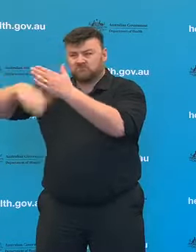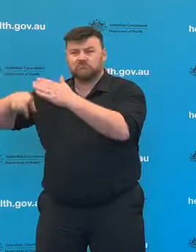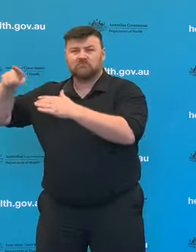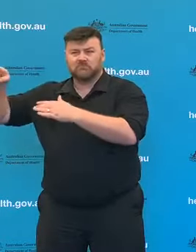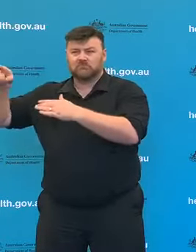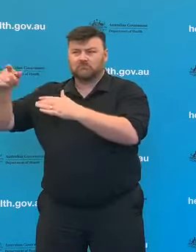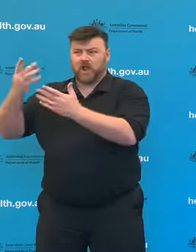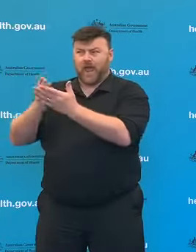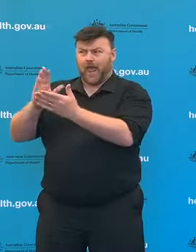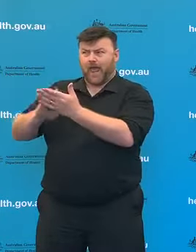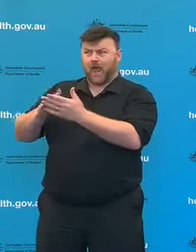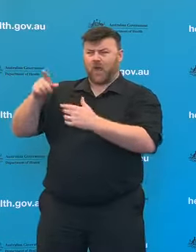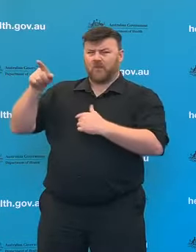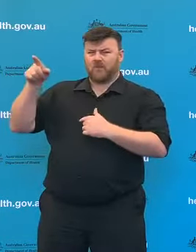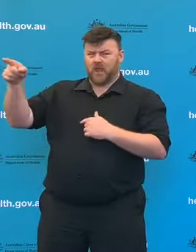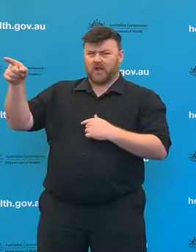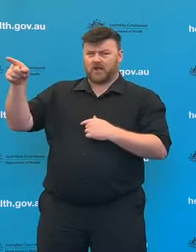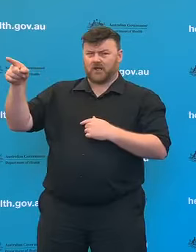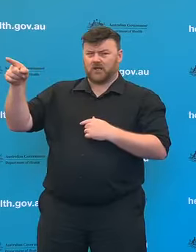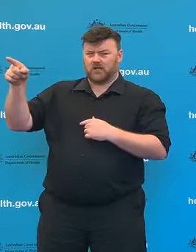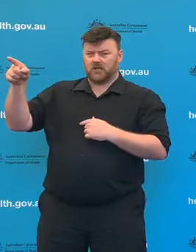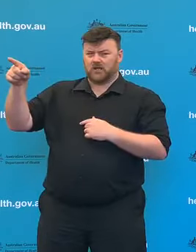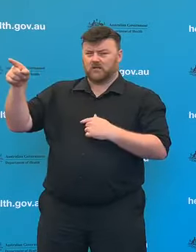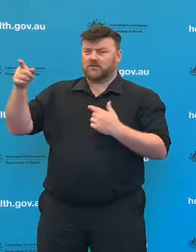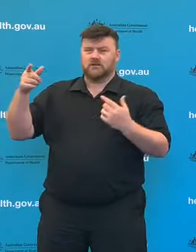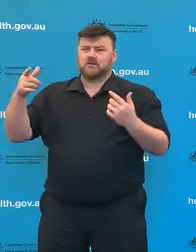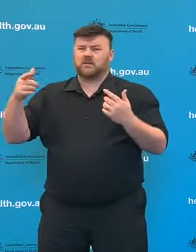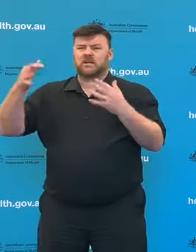was able to conduct these important visits in a COVID-safe way?